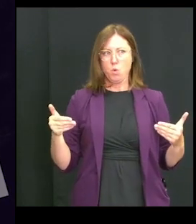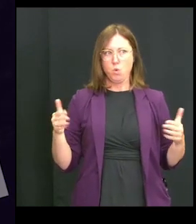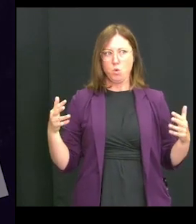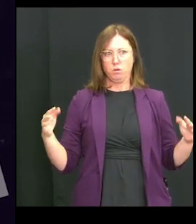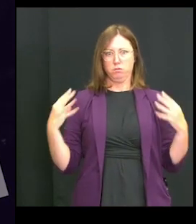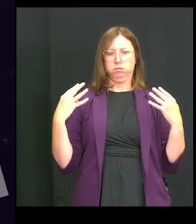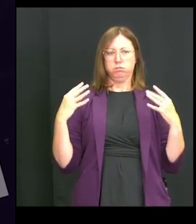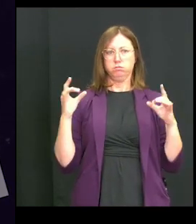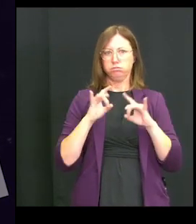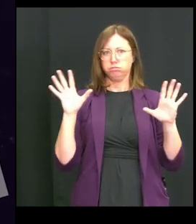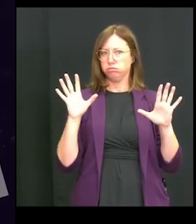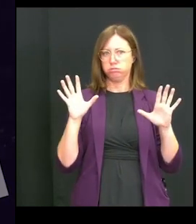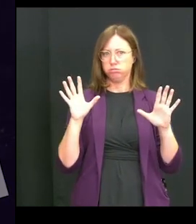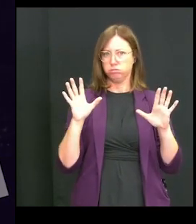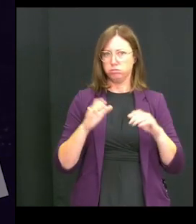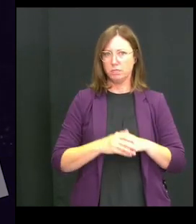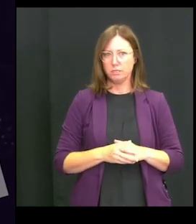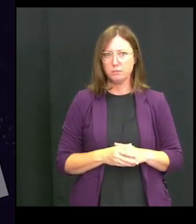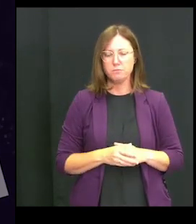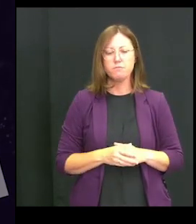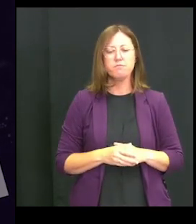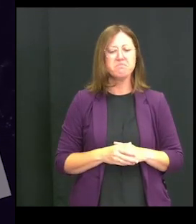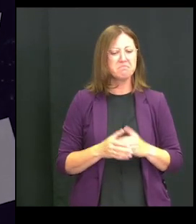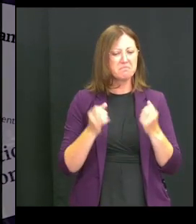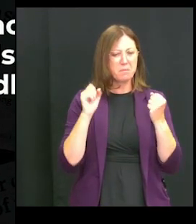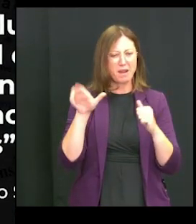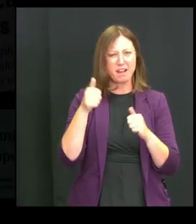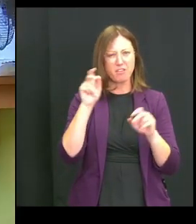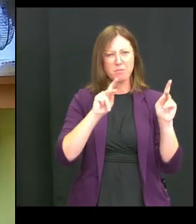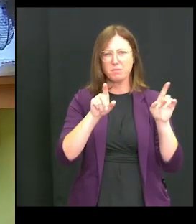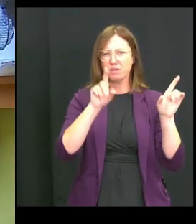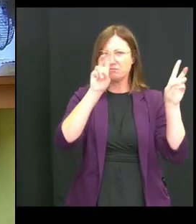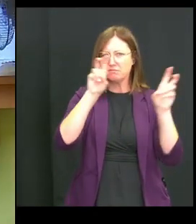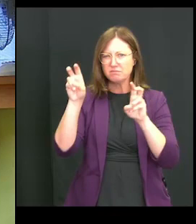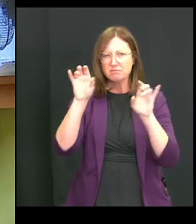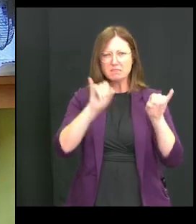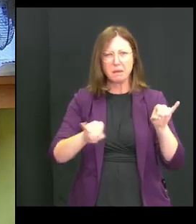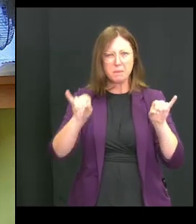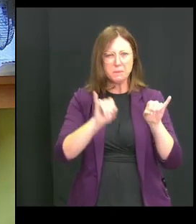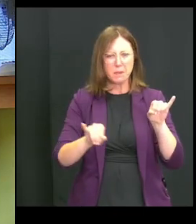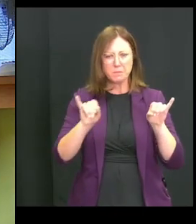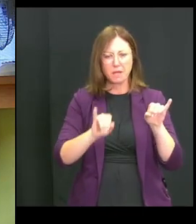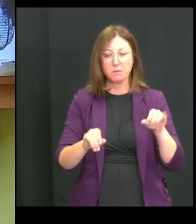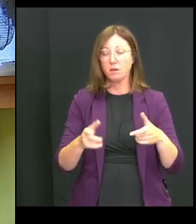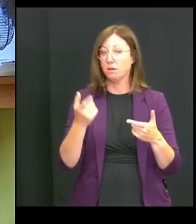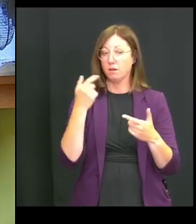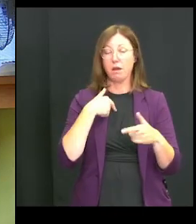Plenty of other pundits have alluded to similar themes and I'm not just cherry-picking helpful anecdotes,